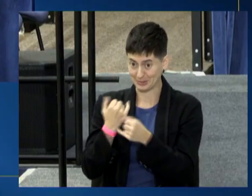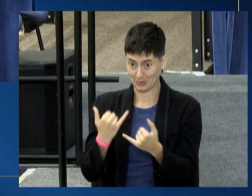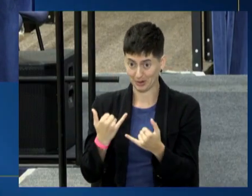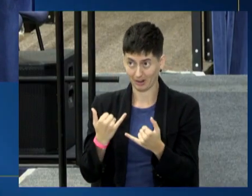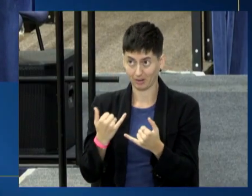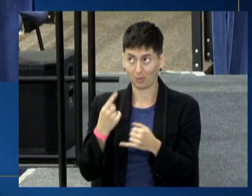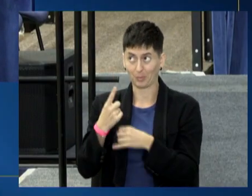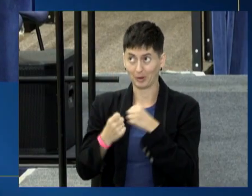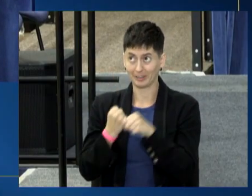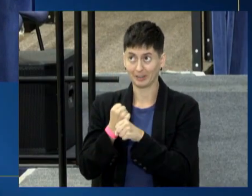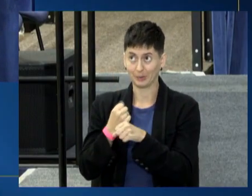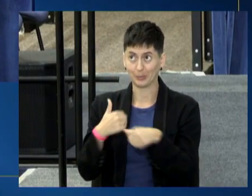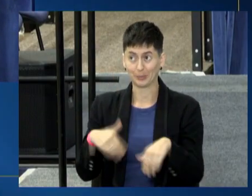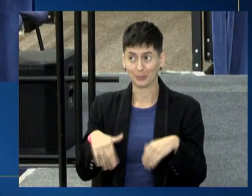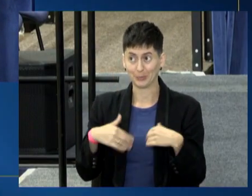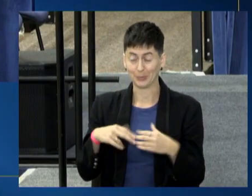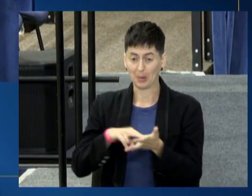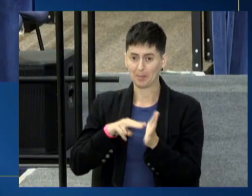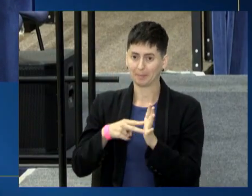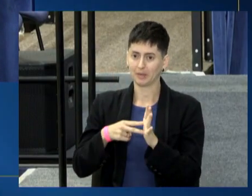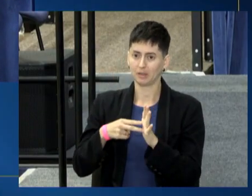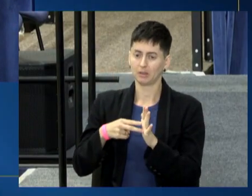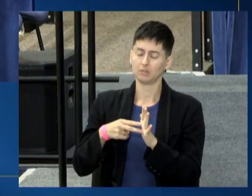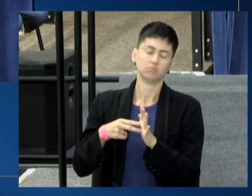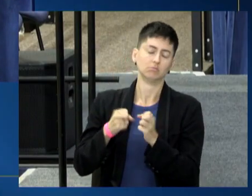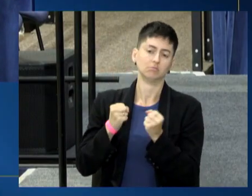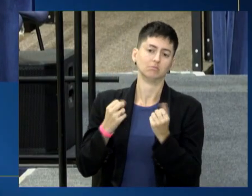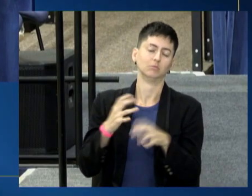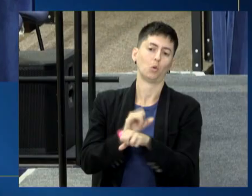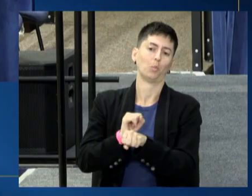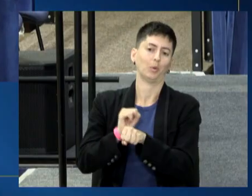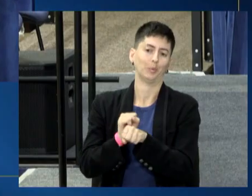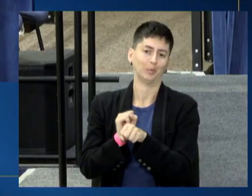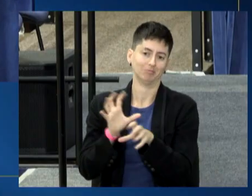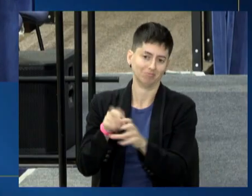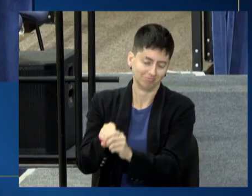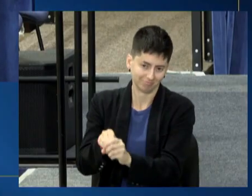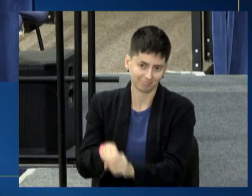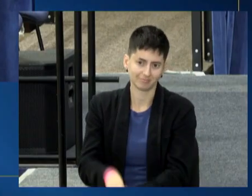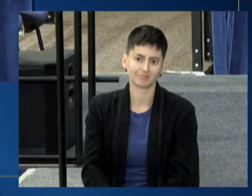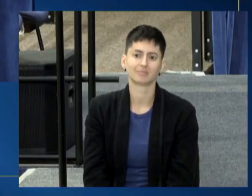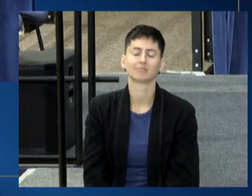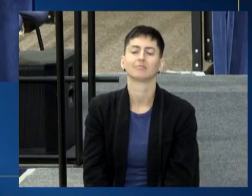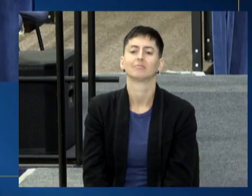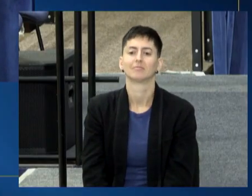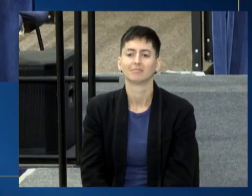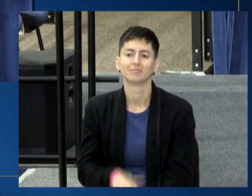In addition to the long list of deliverables, I would add also the accelerator. Many of you here